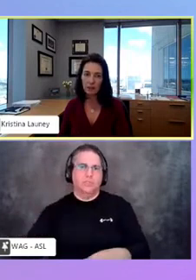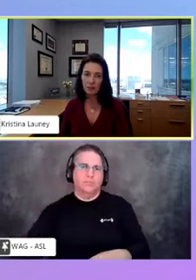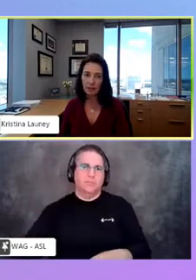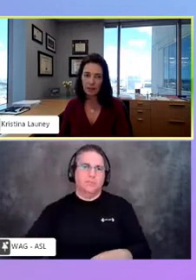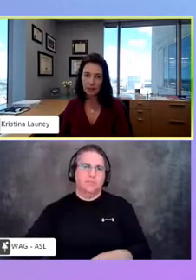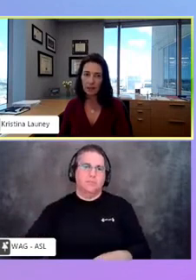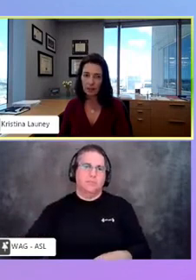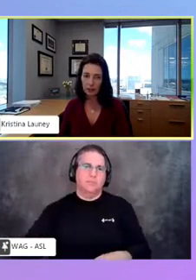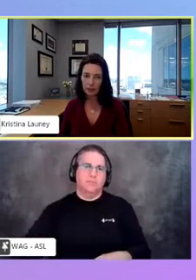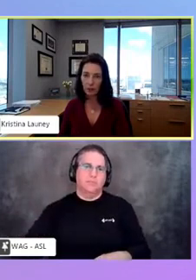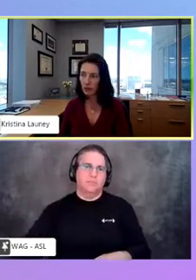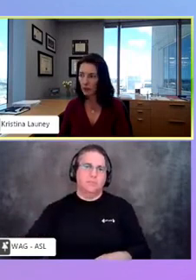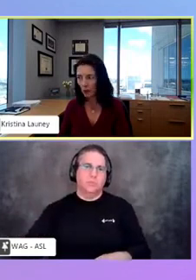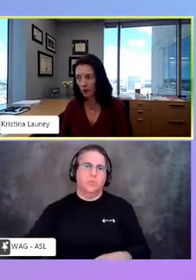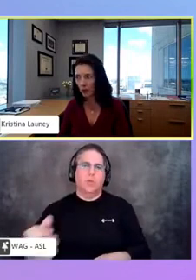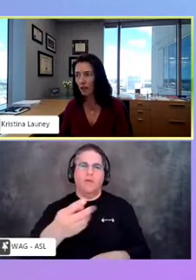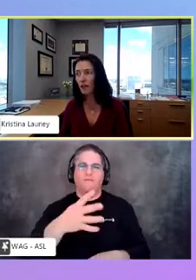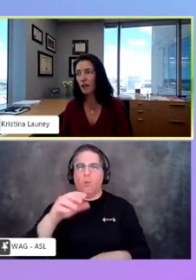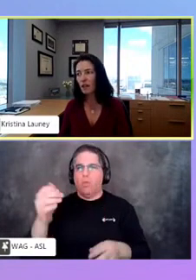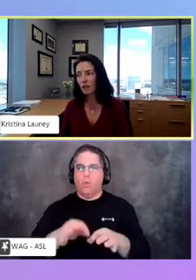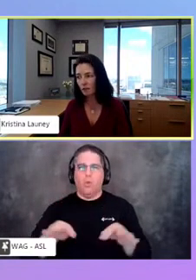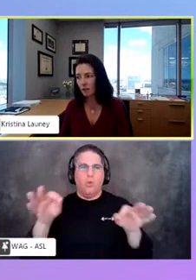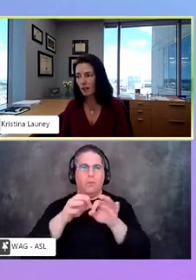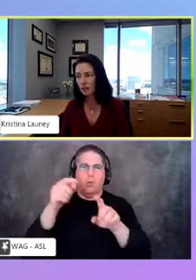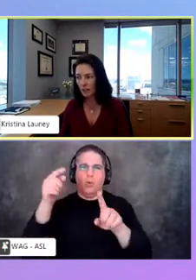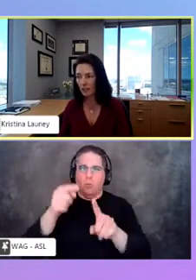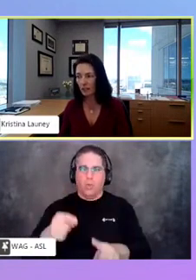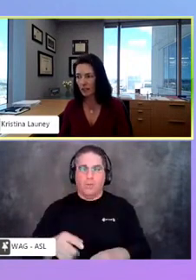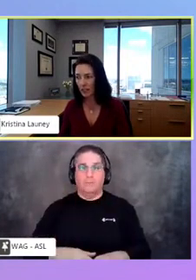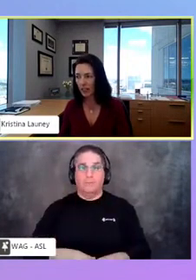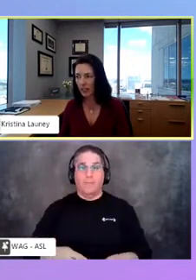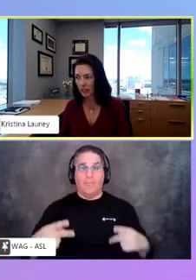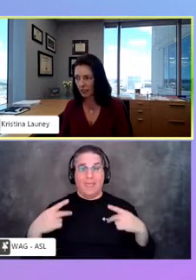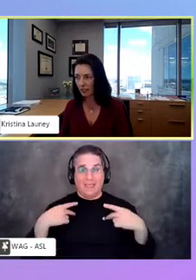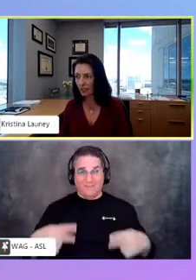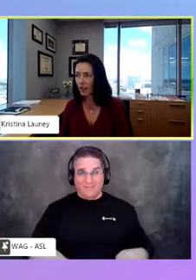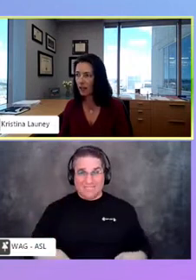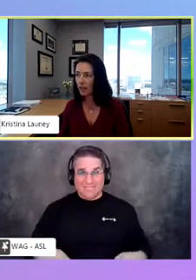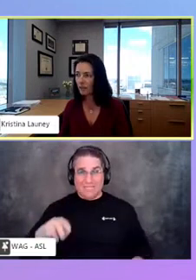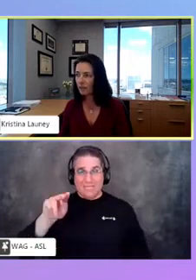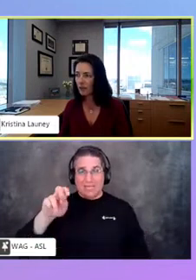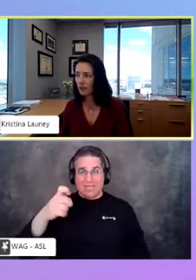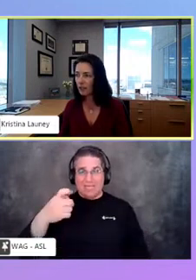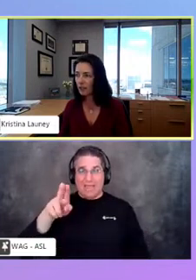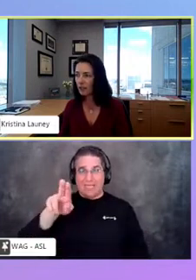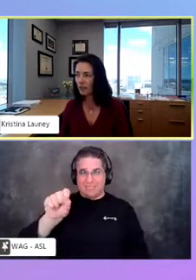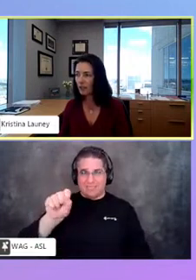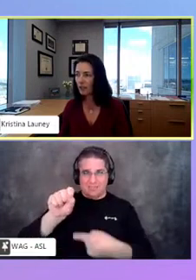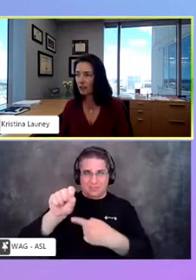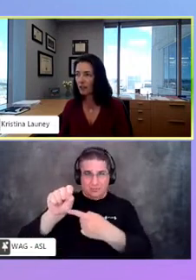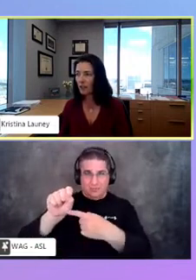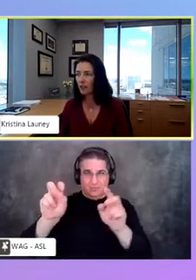merits PMI most are procedural. These slides talk about actual merits decisions. A couple of other takeaways